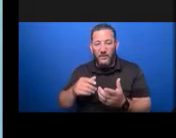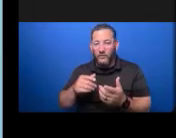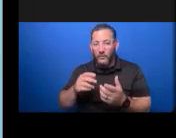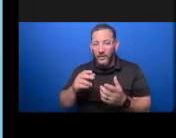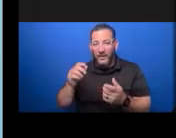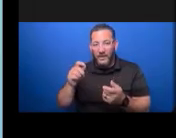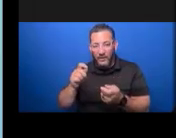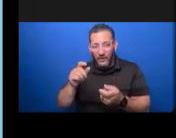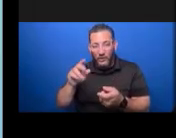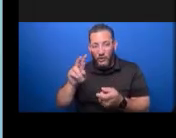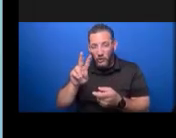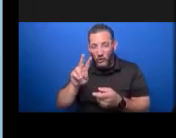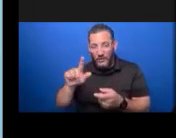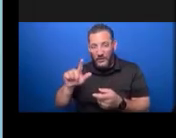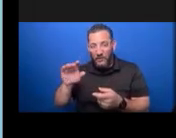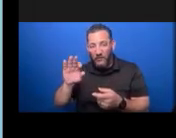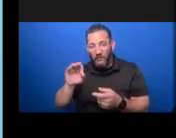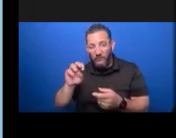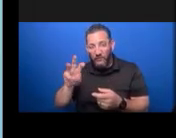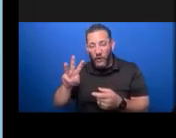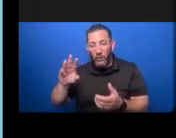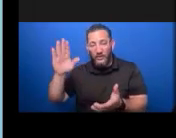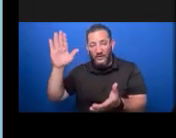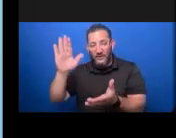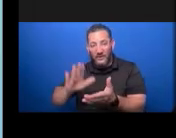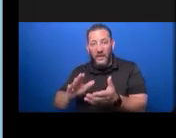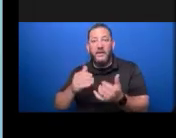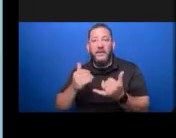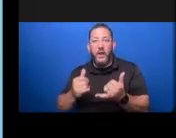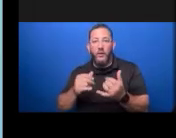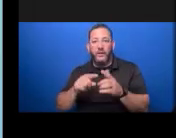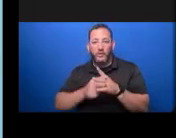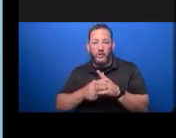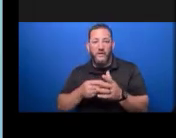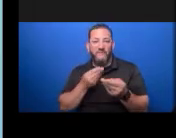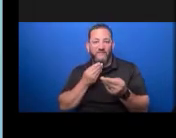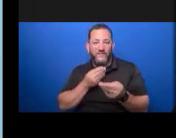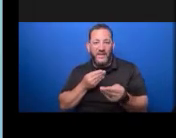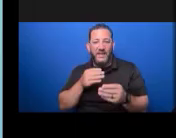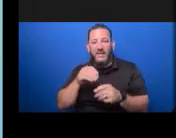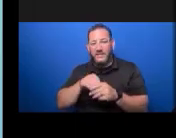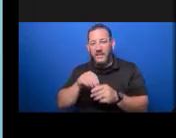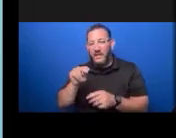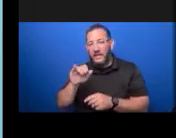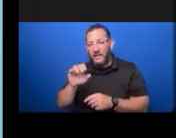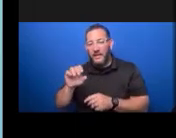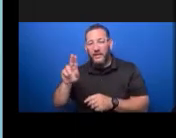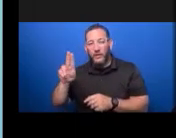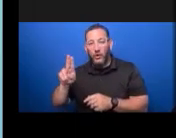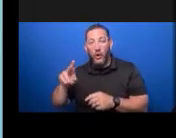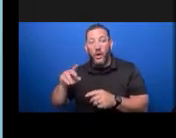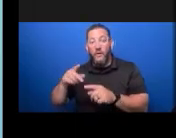of oxygen, which is when we can start feedings in the NICU. But rapidly weaned down from eight liters, and their function